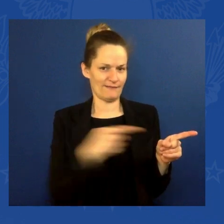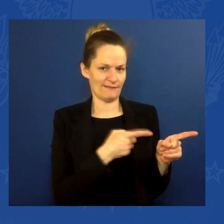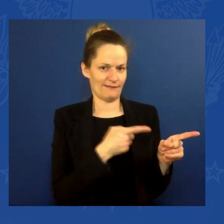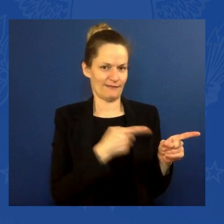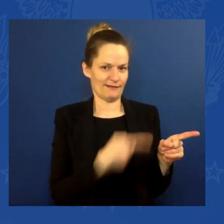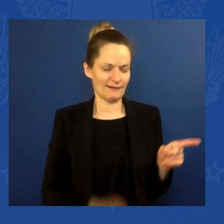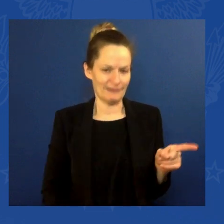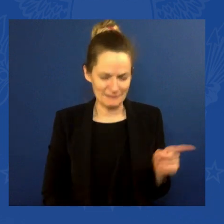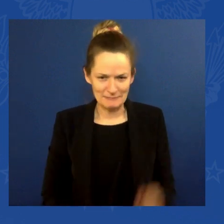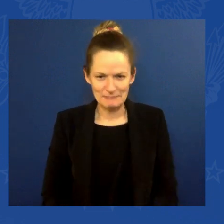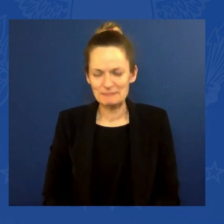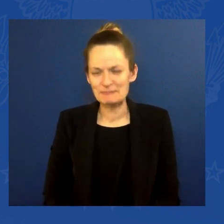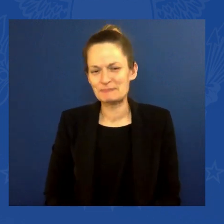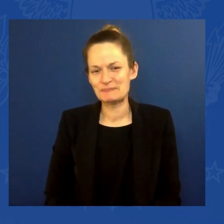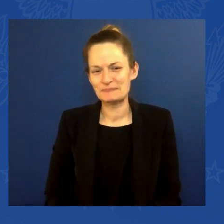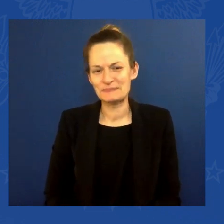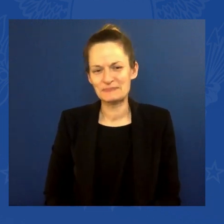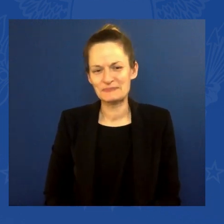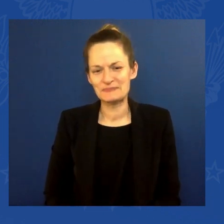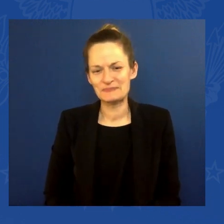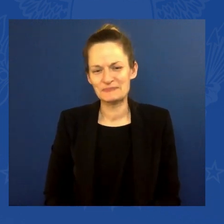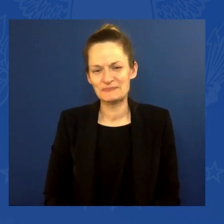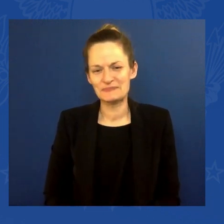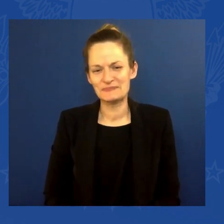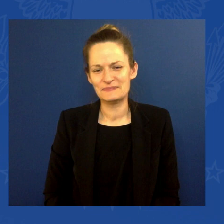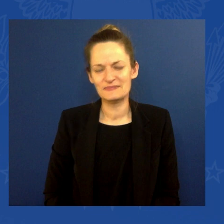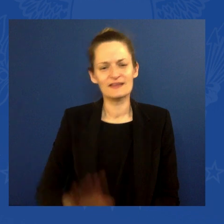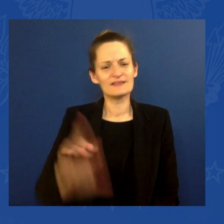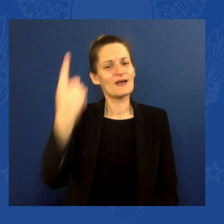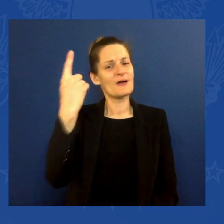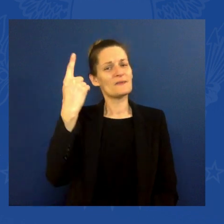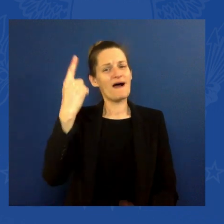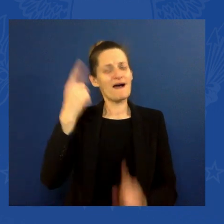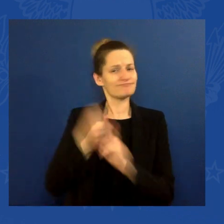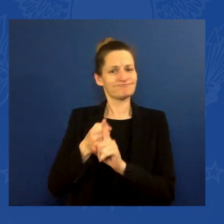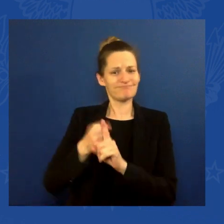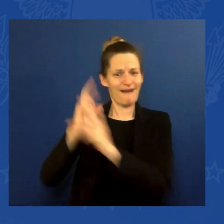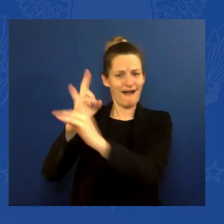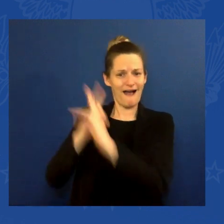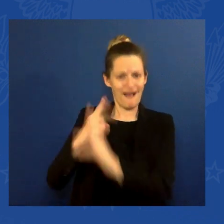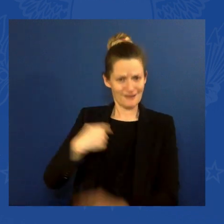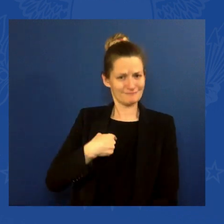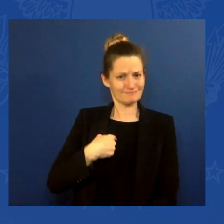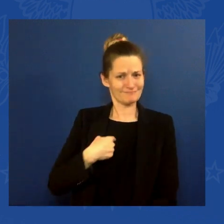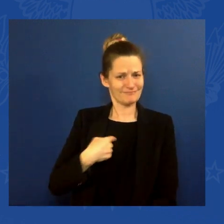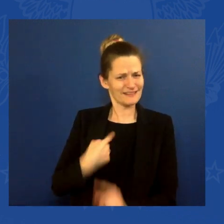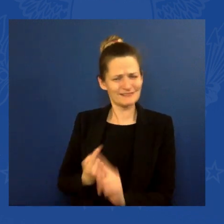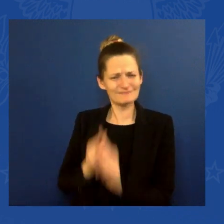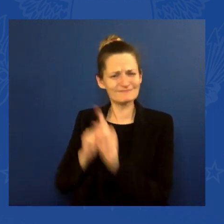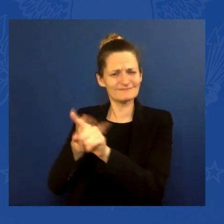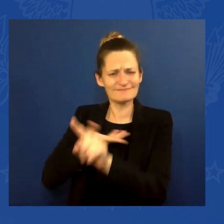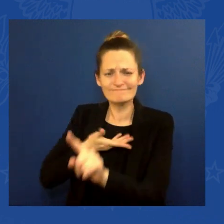And a great and unexpected honor: I was inducted into the University Philosophic Society, the oldest one in the world. And that night, the Ireland Fund --